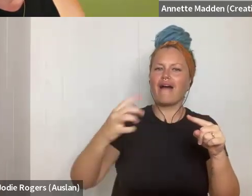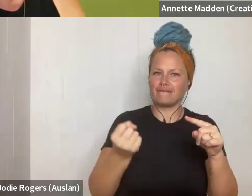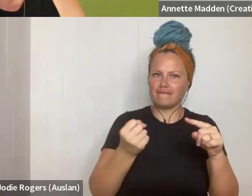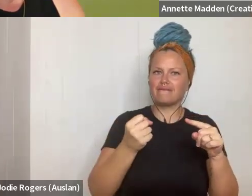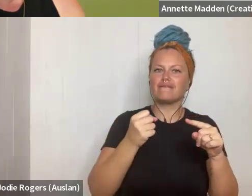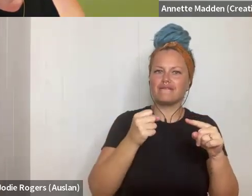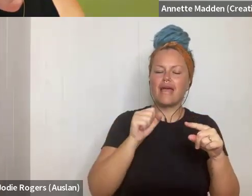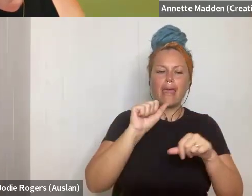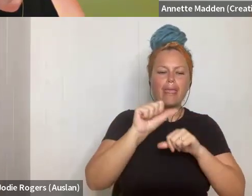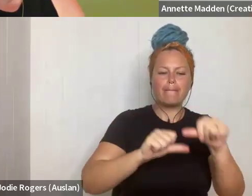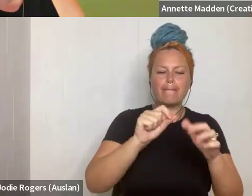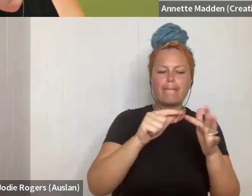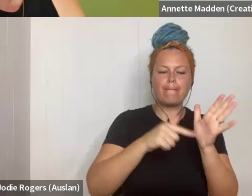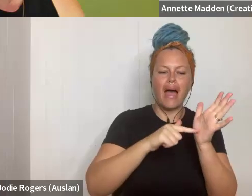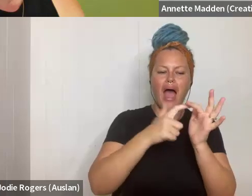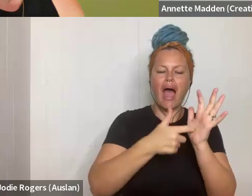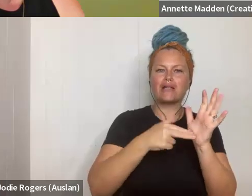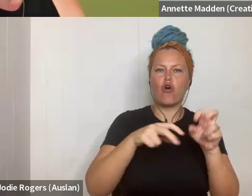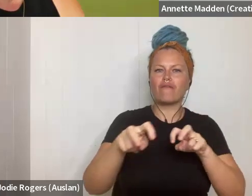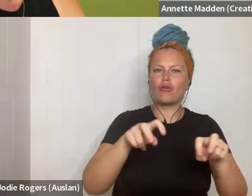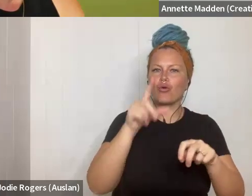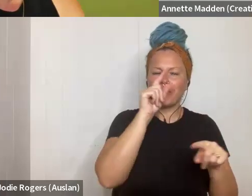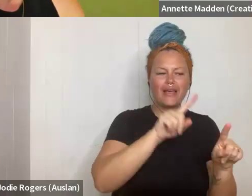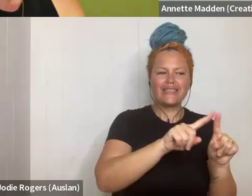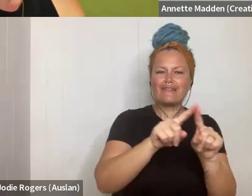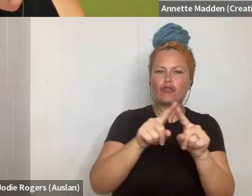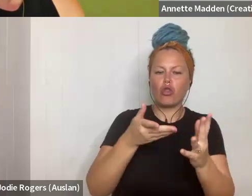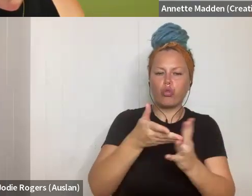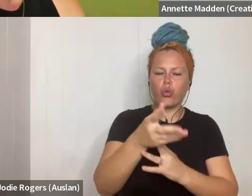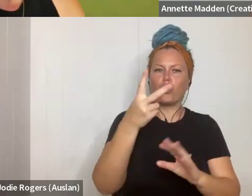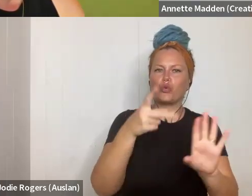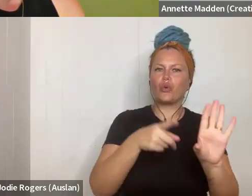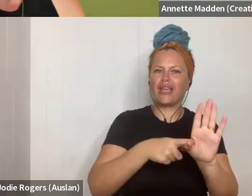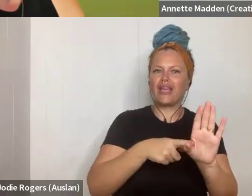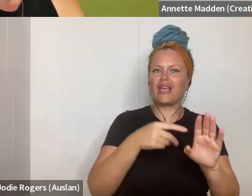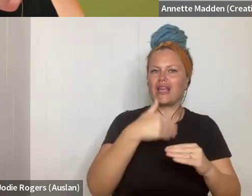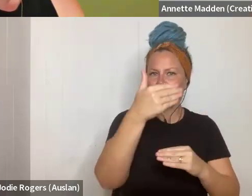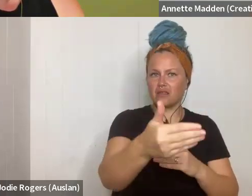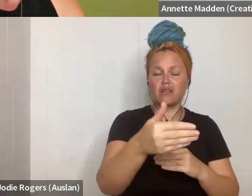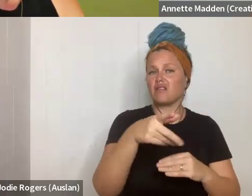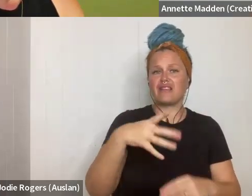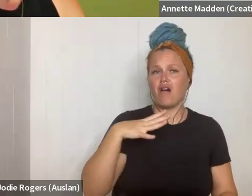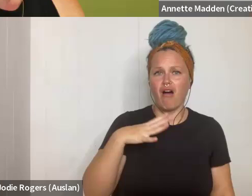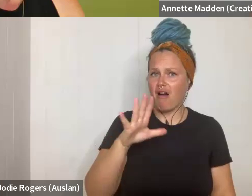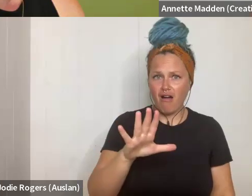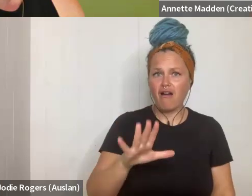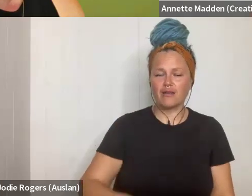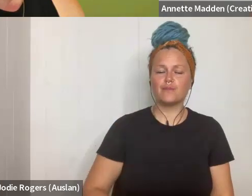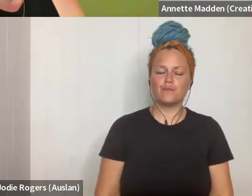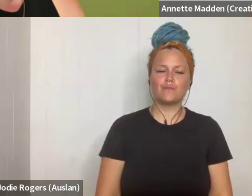noting that we know that the different organisations have different planning cycles, and that the pattern of activity